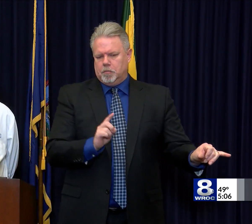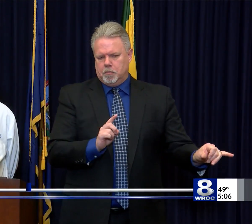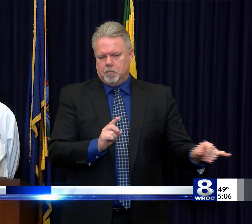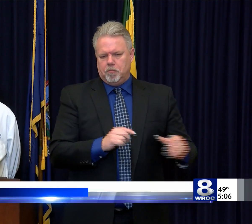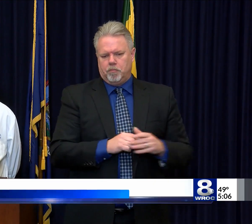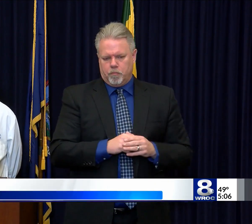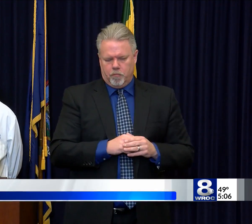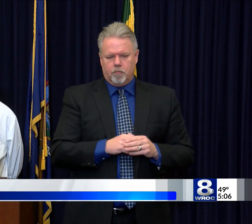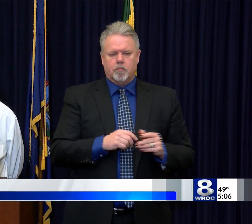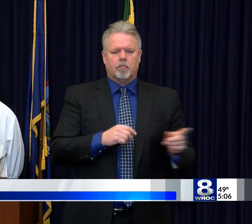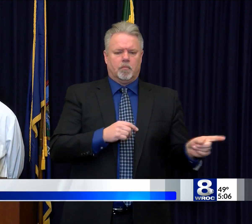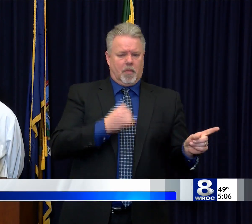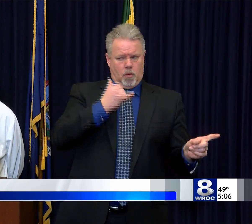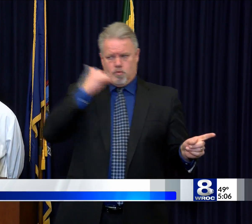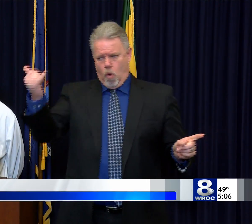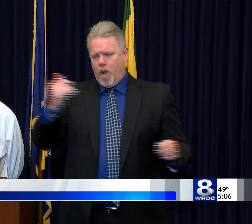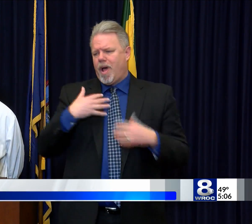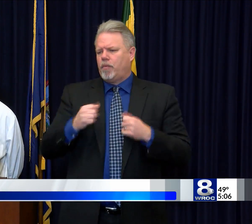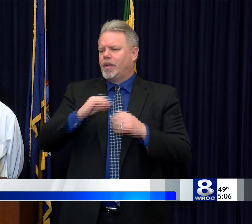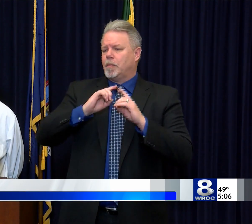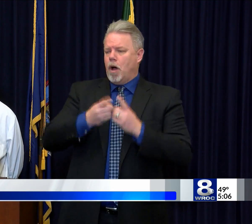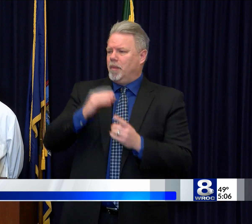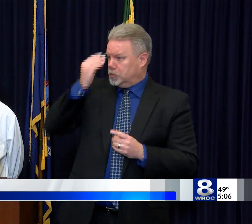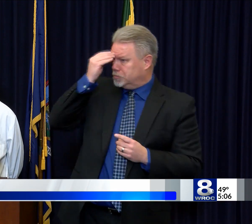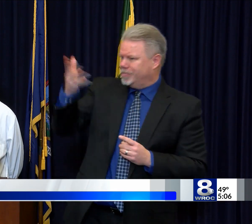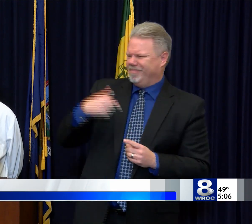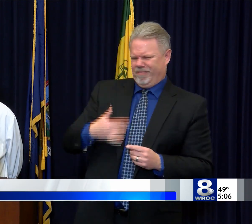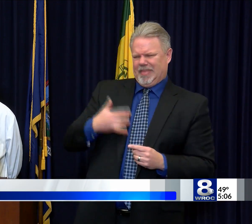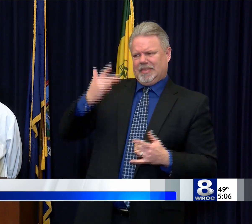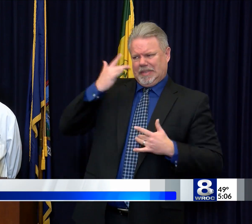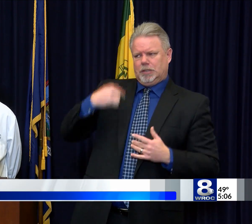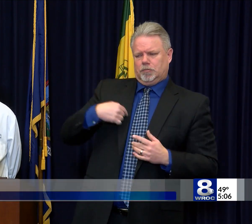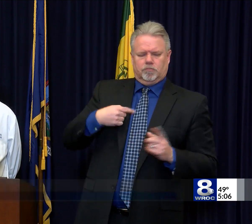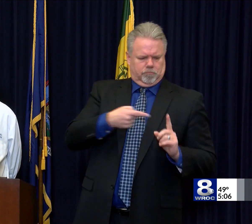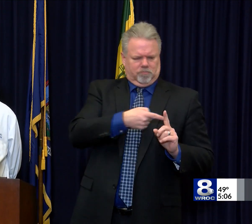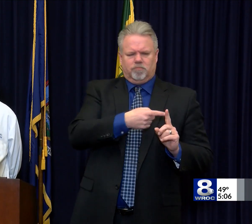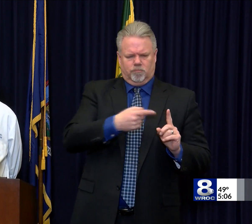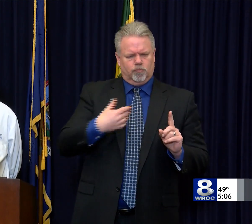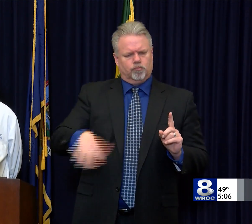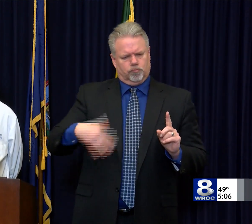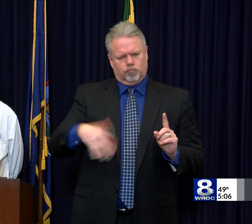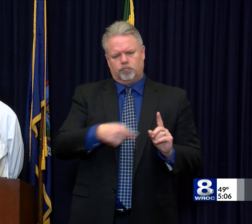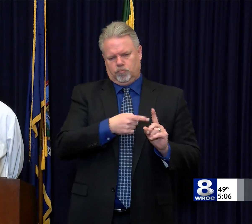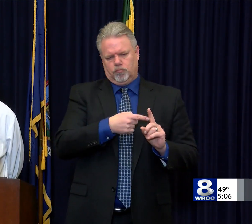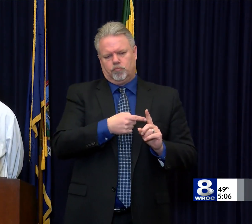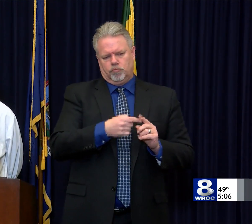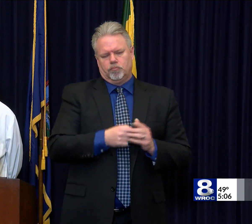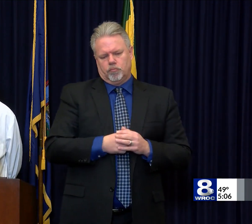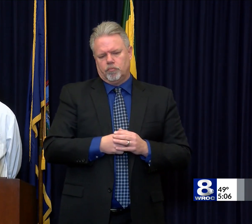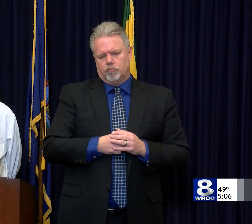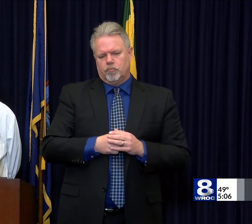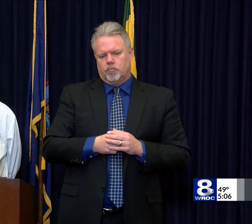we made arrangements with him by phone to ensure that he was on self isolation and then we worked with Highland hospital to